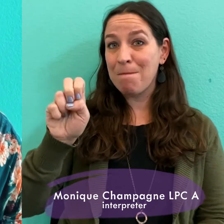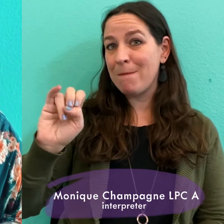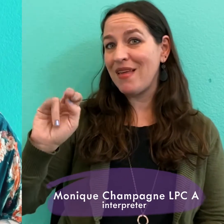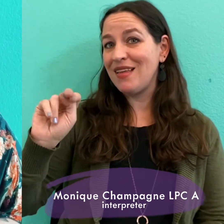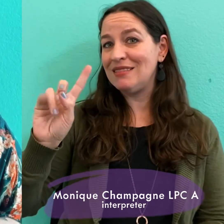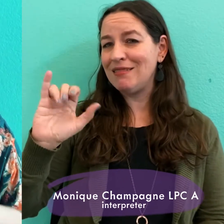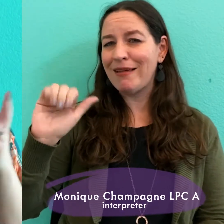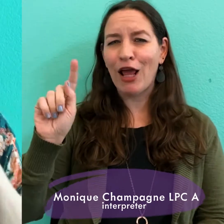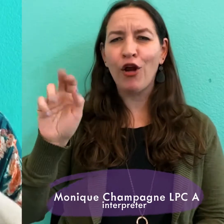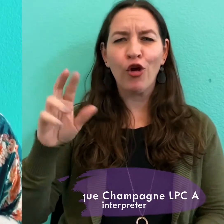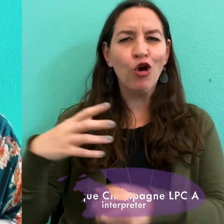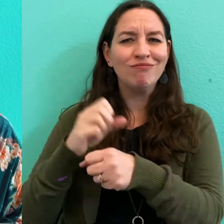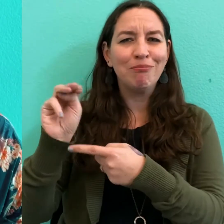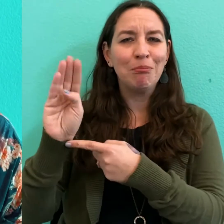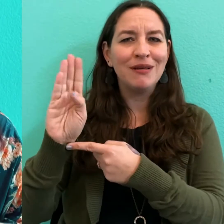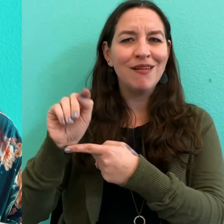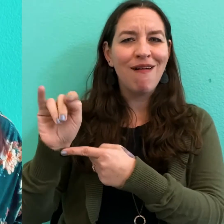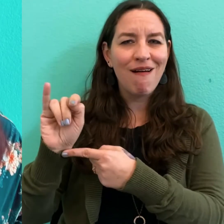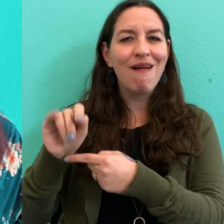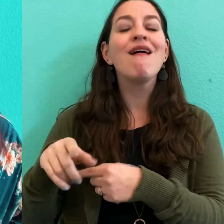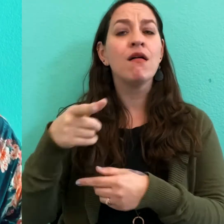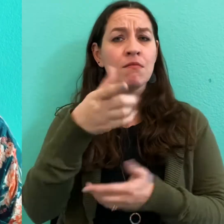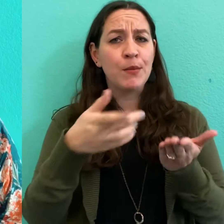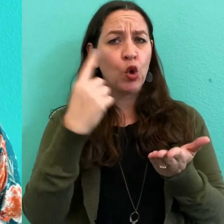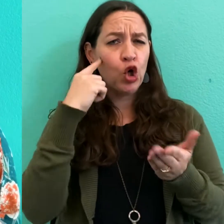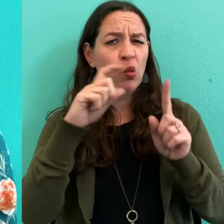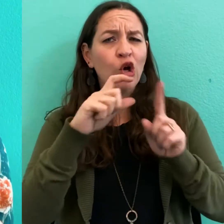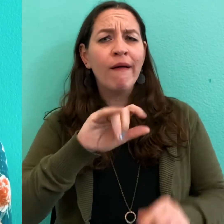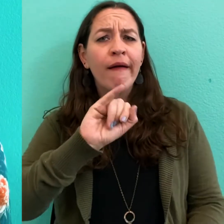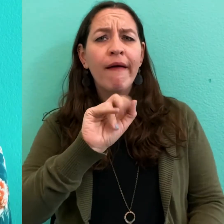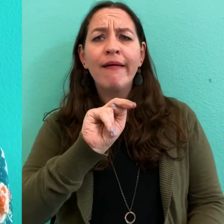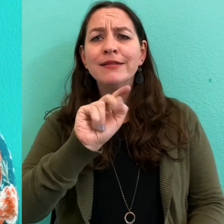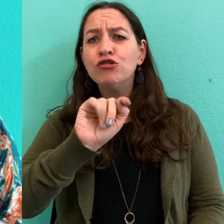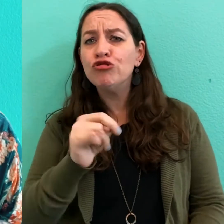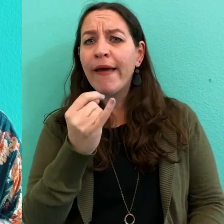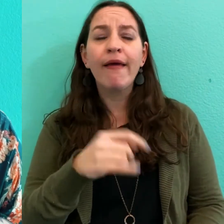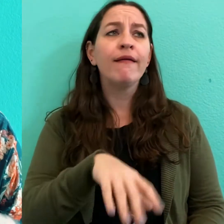You may hear people spouting off letters. INTJ, ESFP, and you may have some